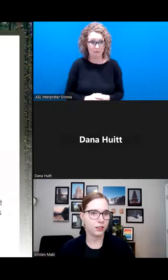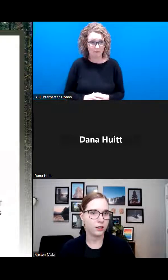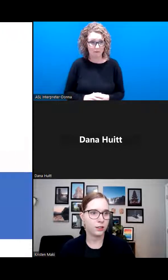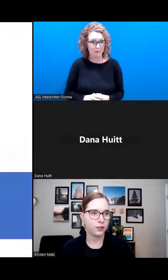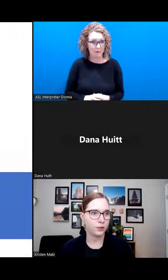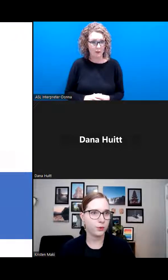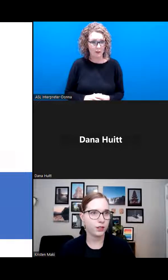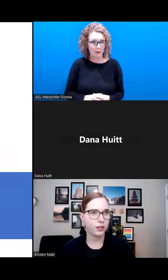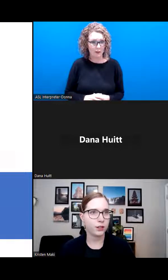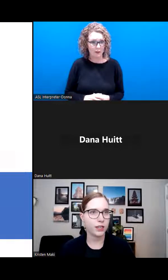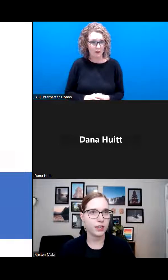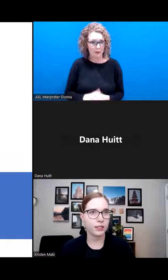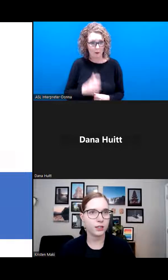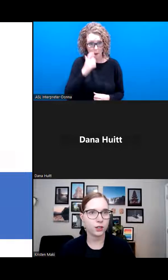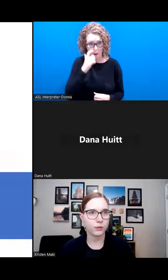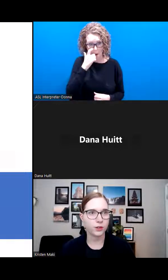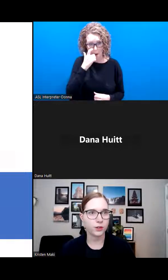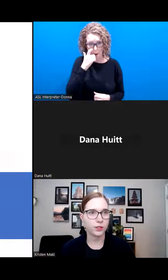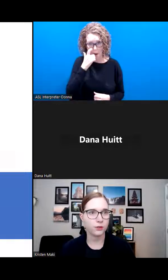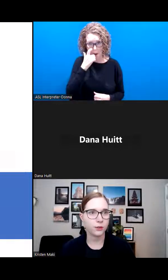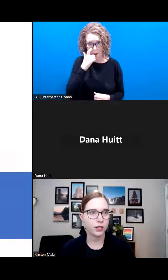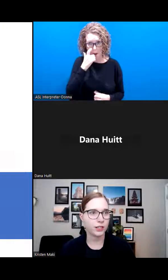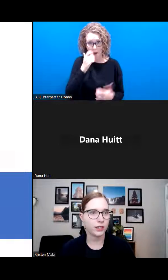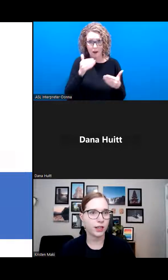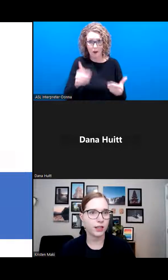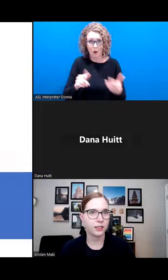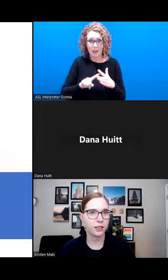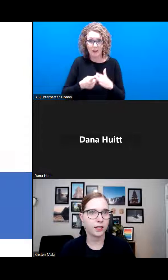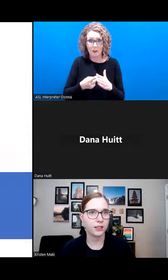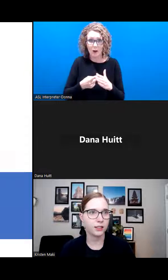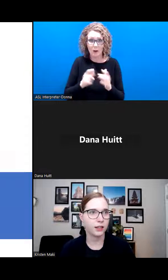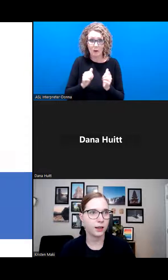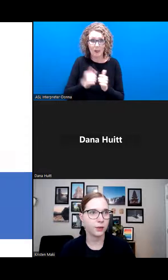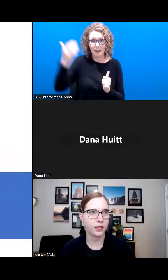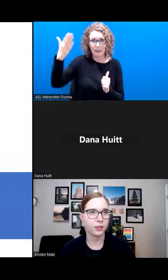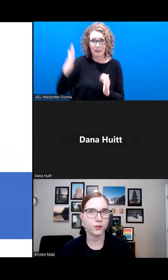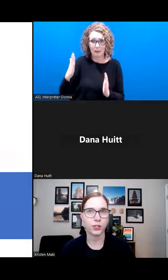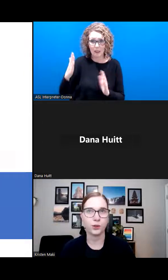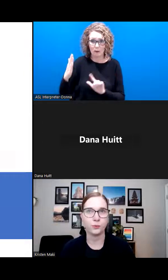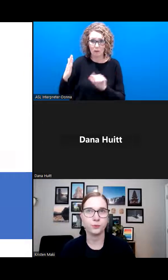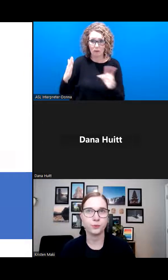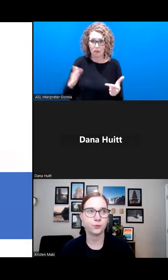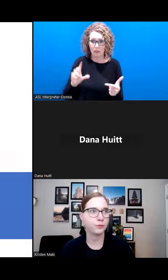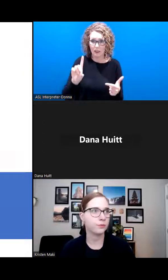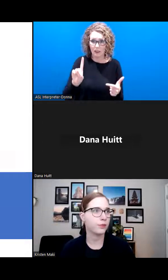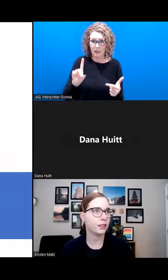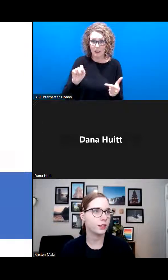. And I am going to go ahead and share the result